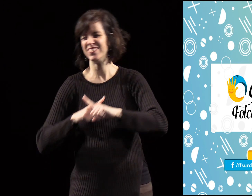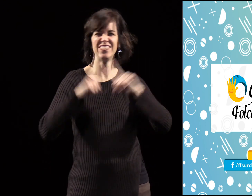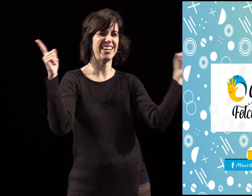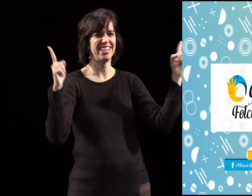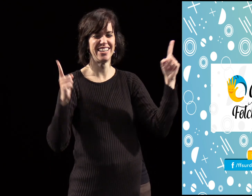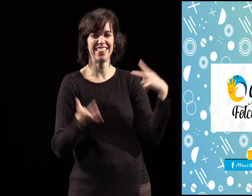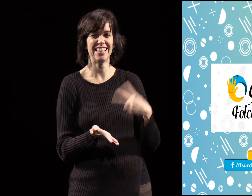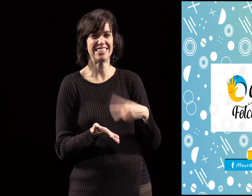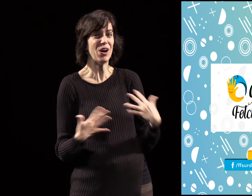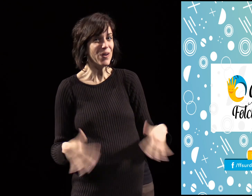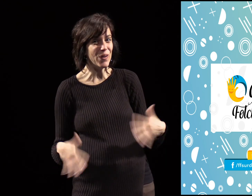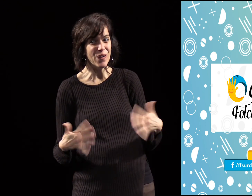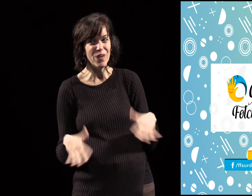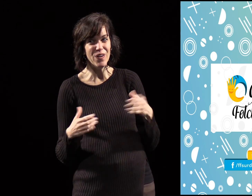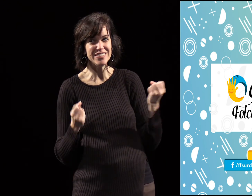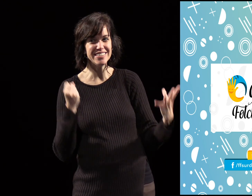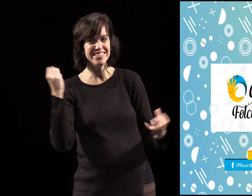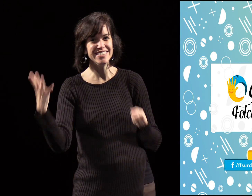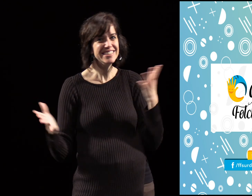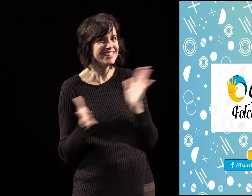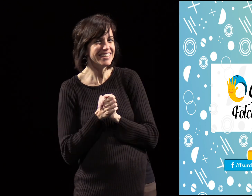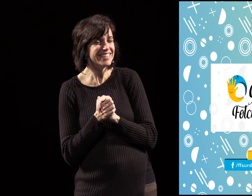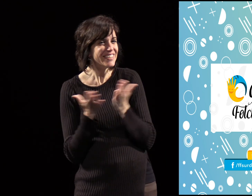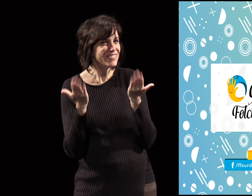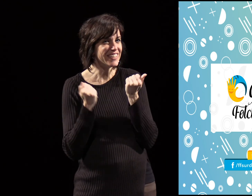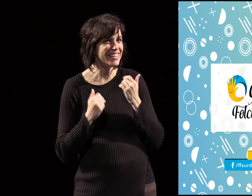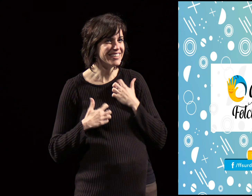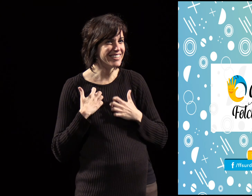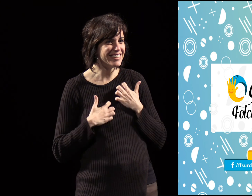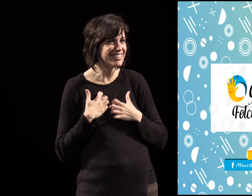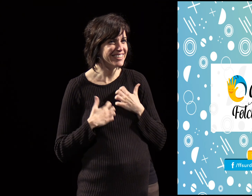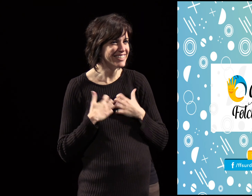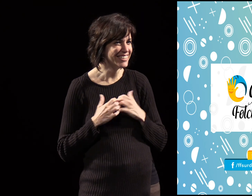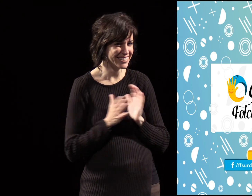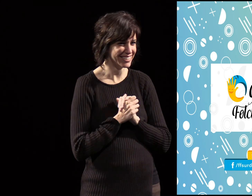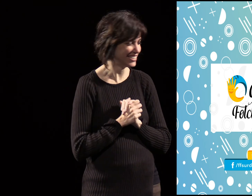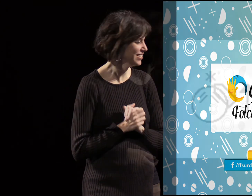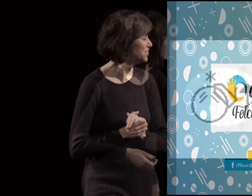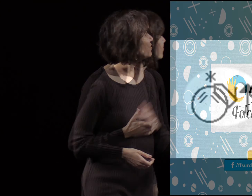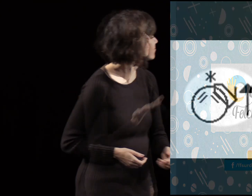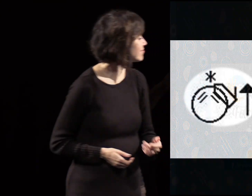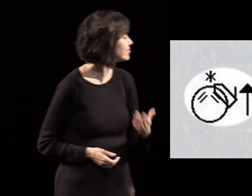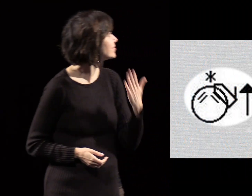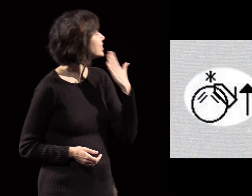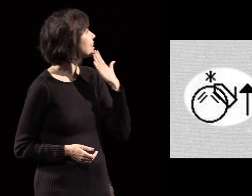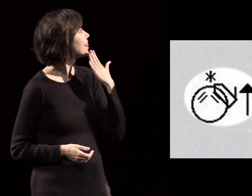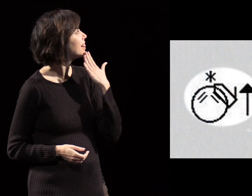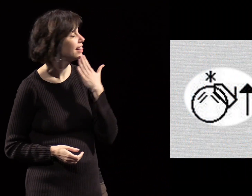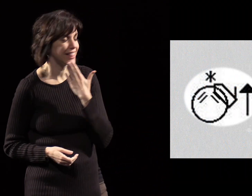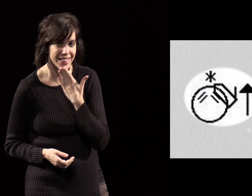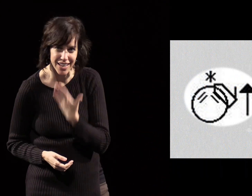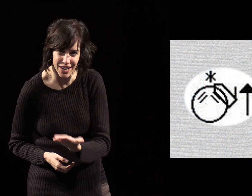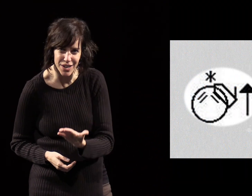The culture is different. There will be performances, dancing, signing. I also would like to extend my thanks